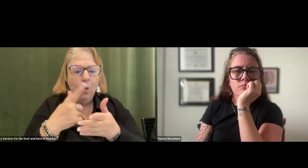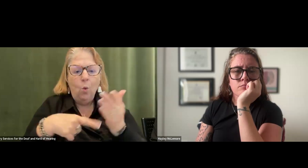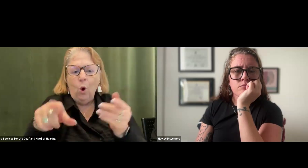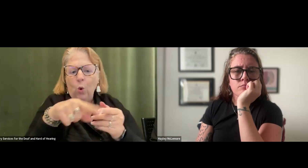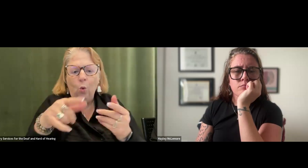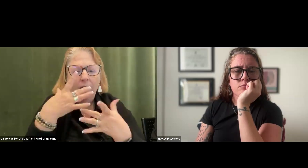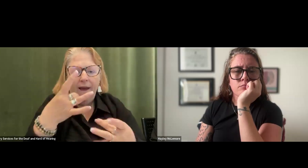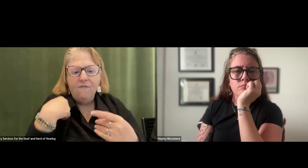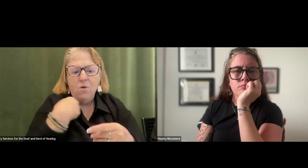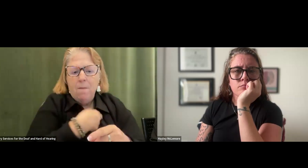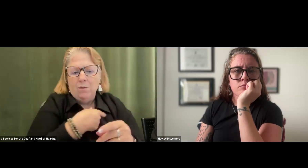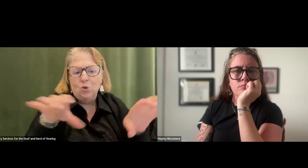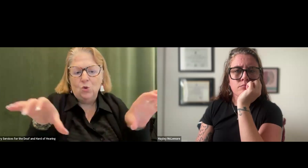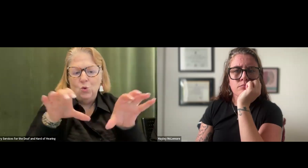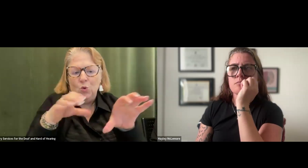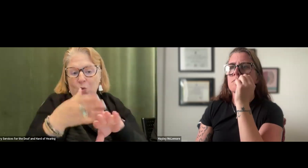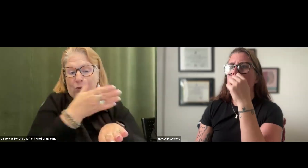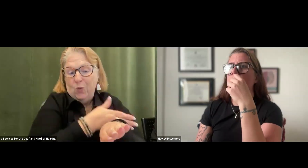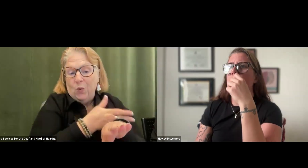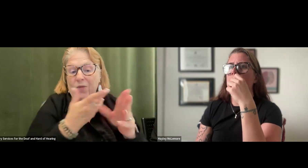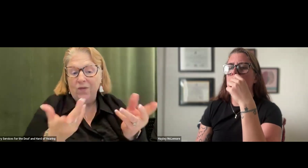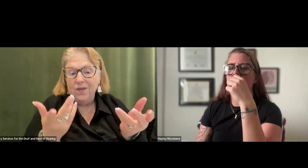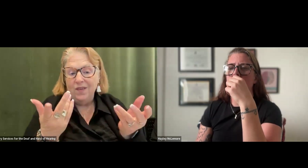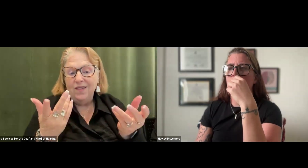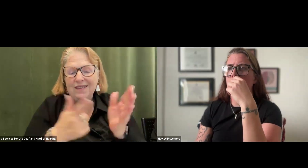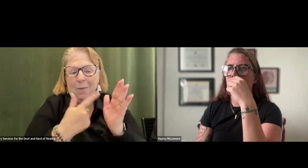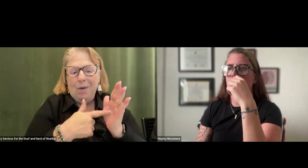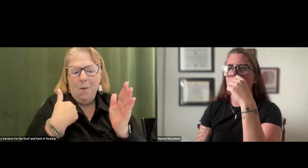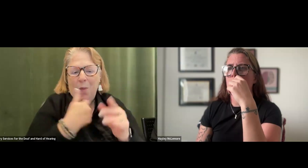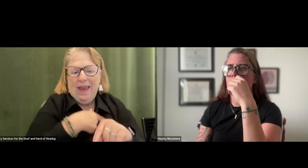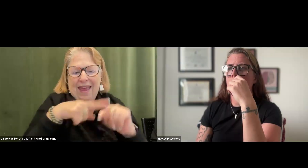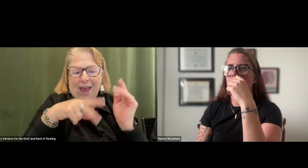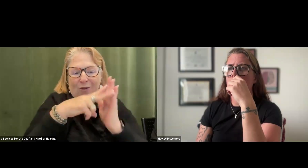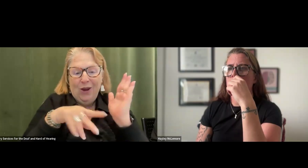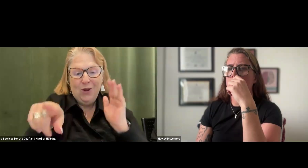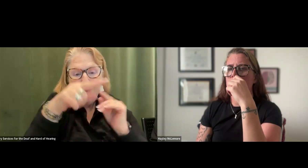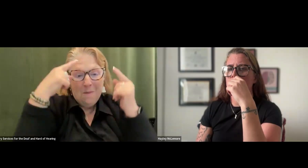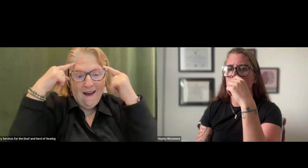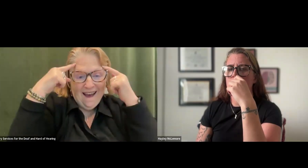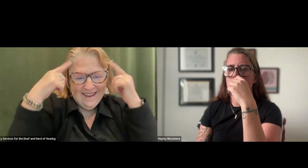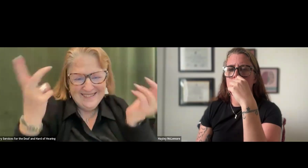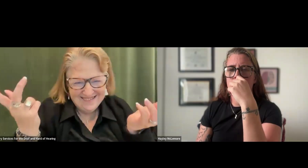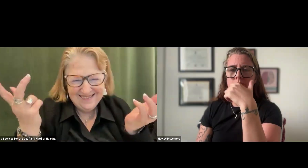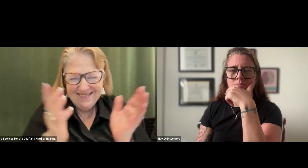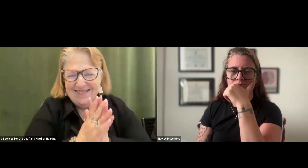Any feedback you have for us, or really anything that you'd like to see us improve upon. You know, sometimes